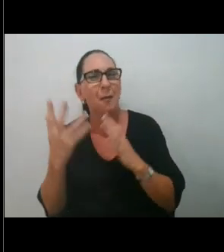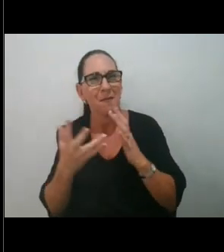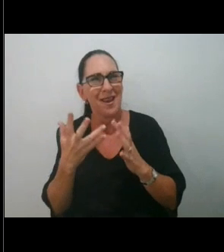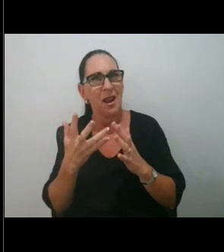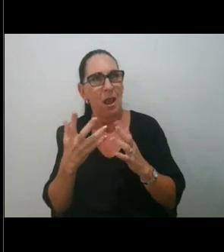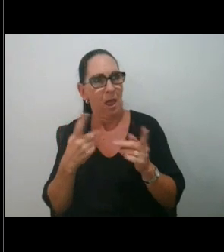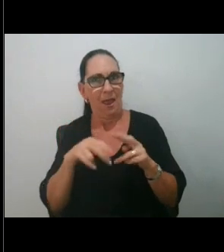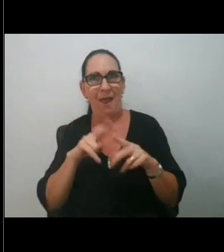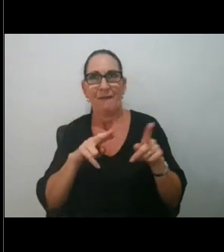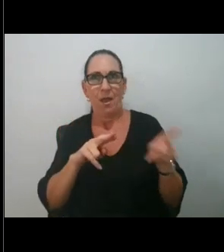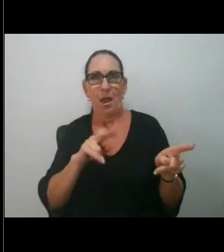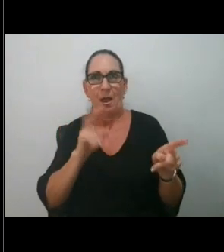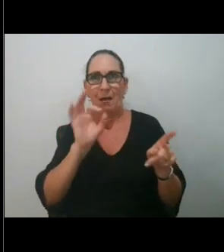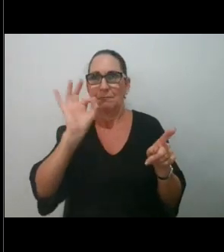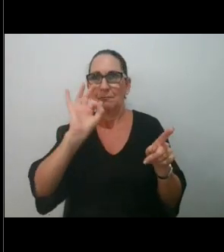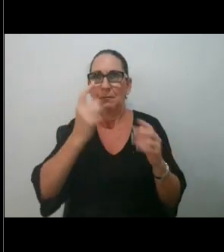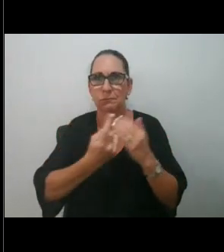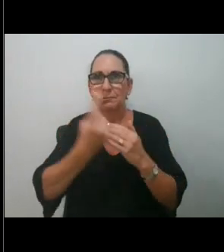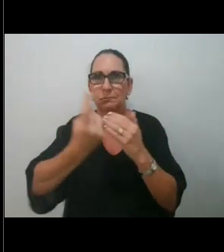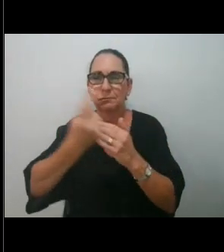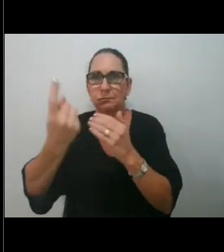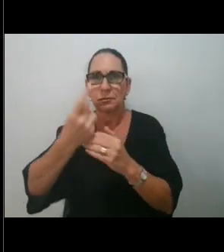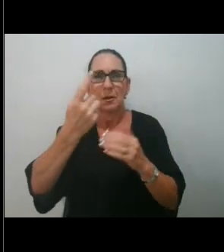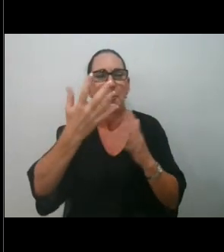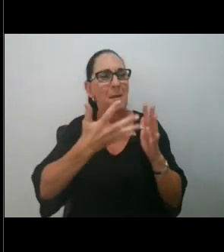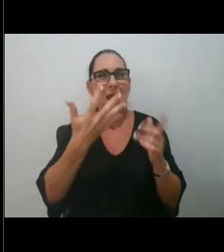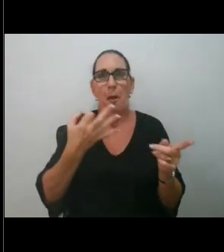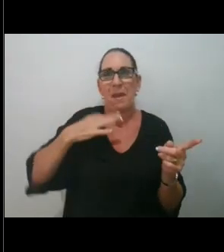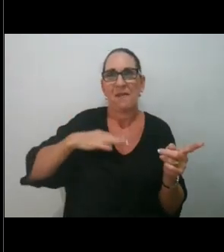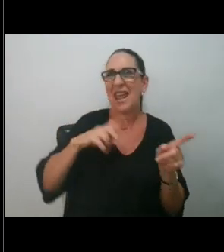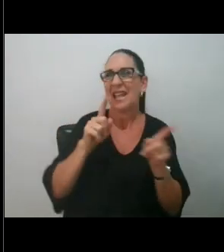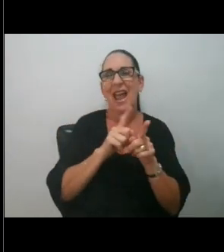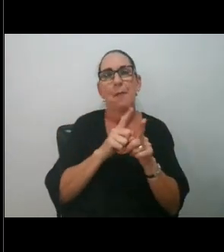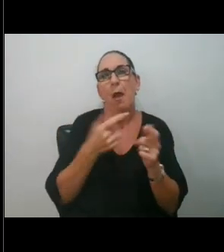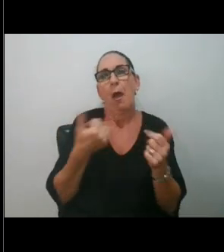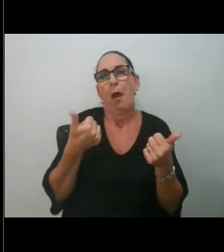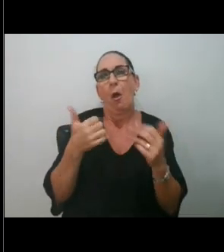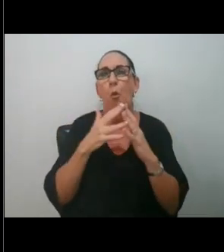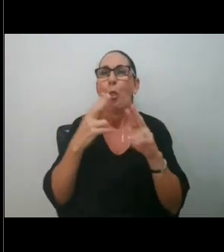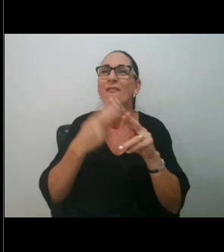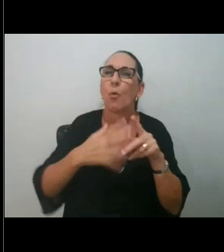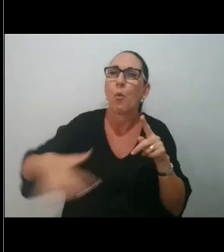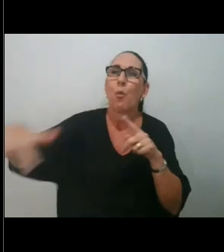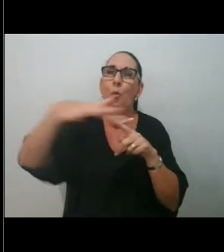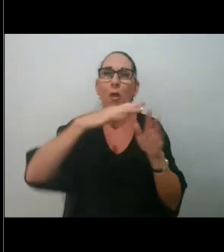the onflow effect to assisting the community um at large so one can see just from I guess